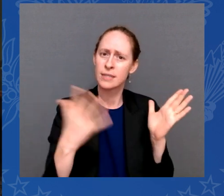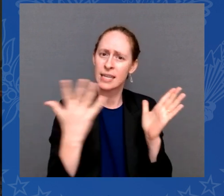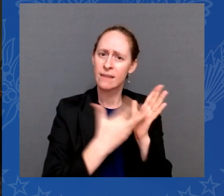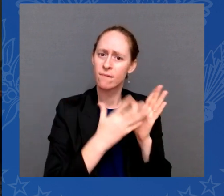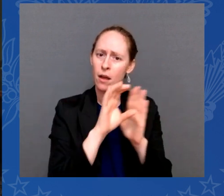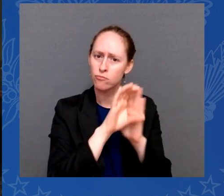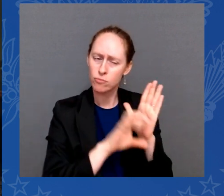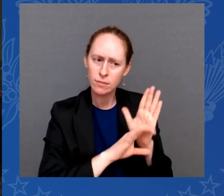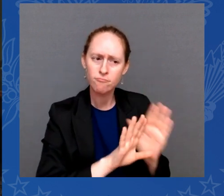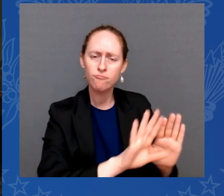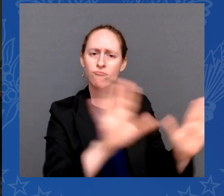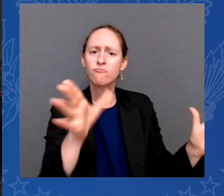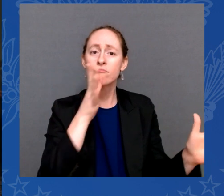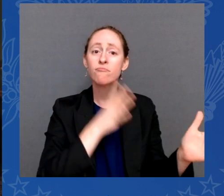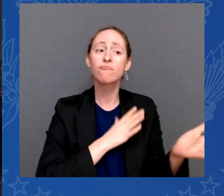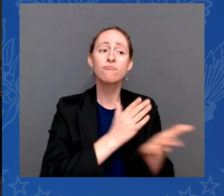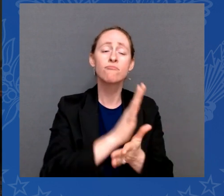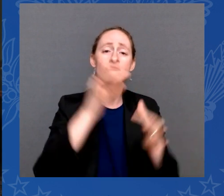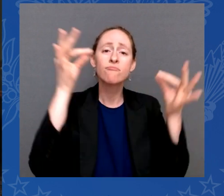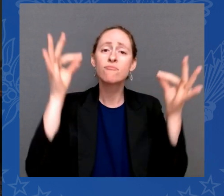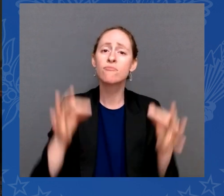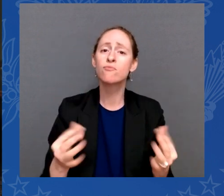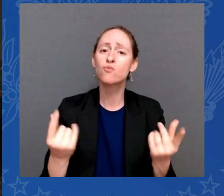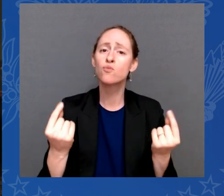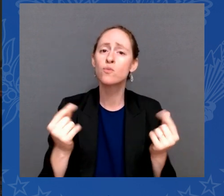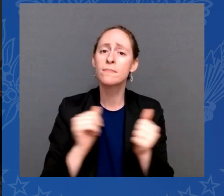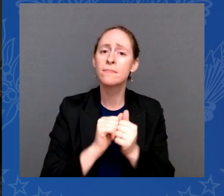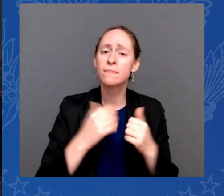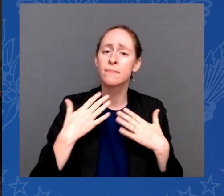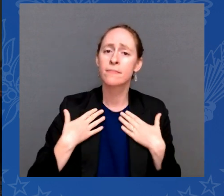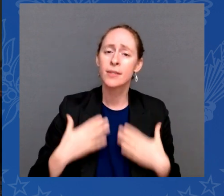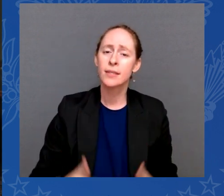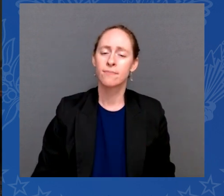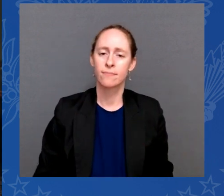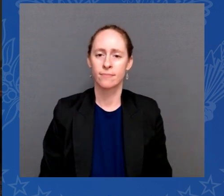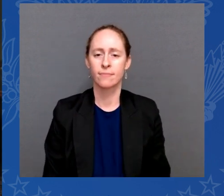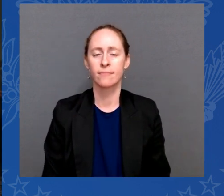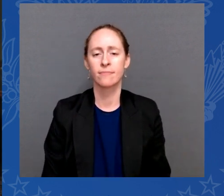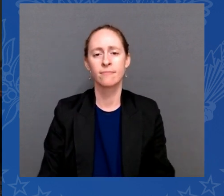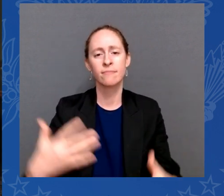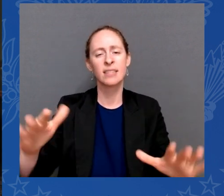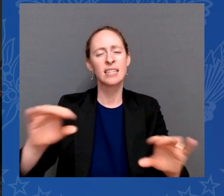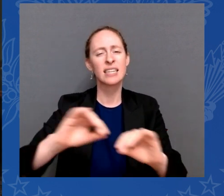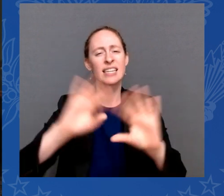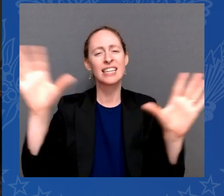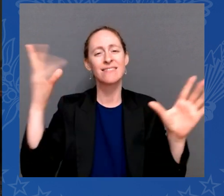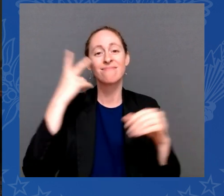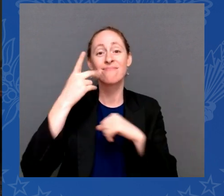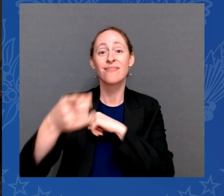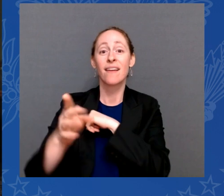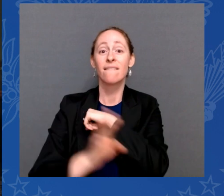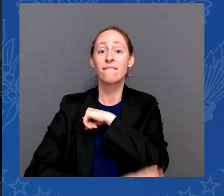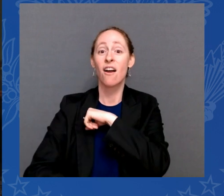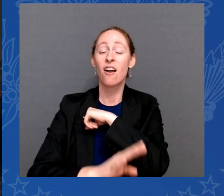the American people will vote to preserve and protect their right and refuse to let them be ripped away by politicians.